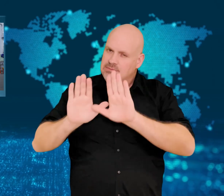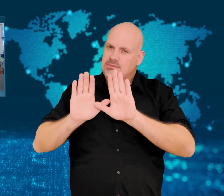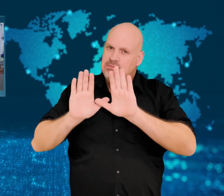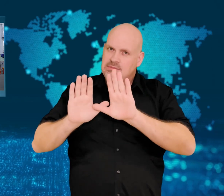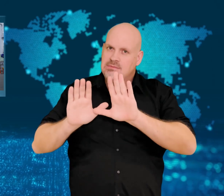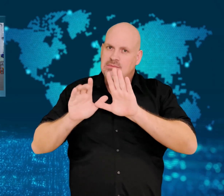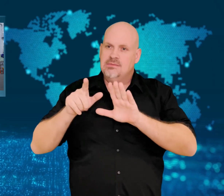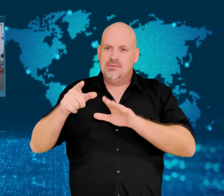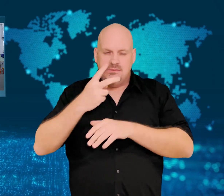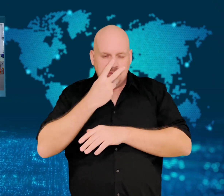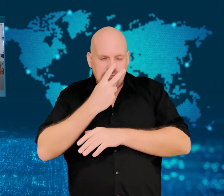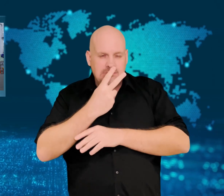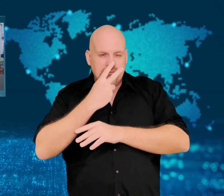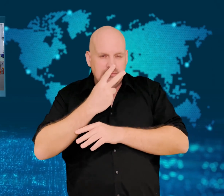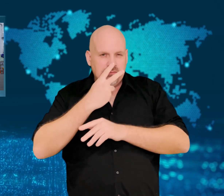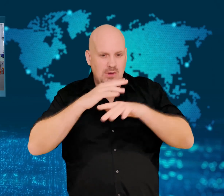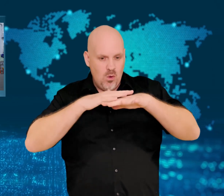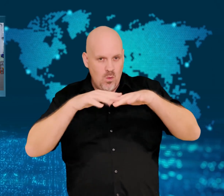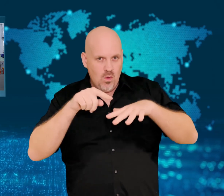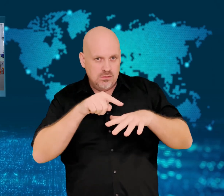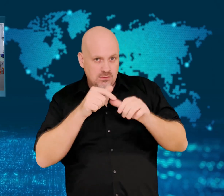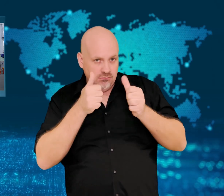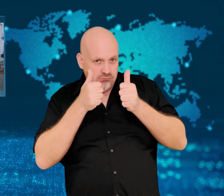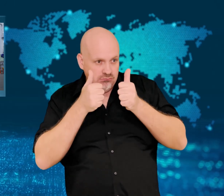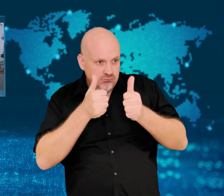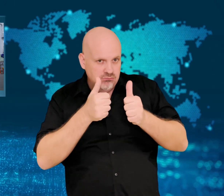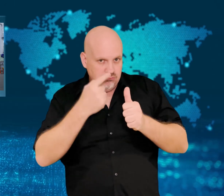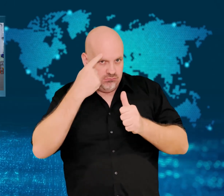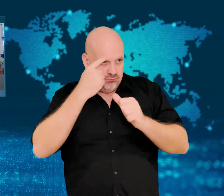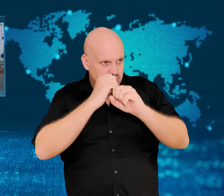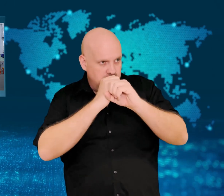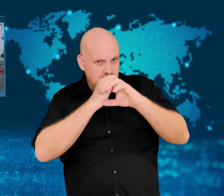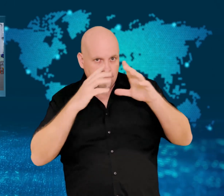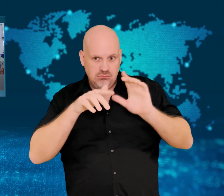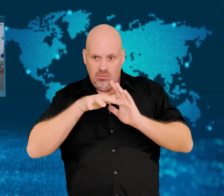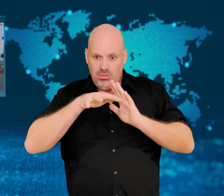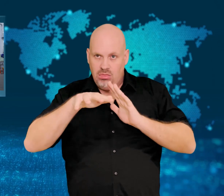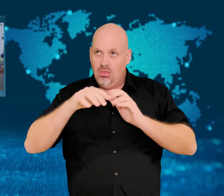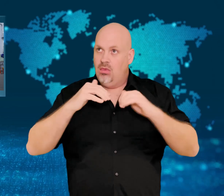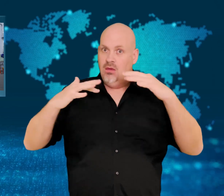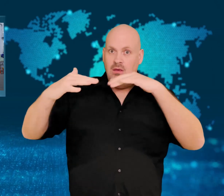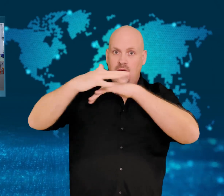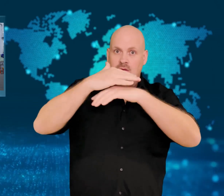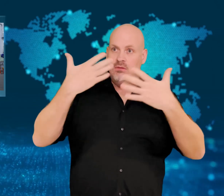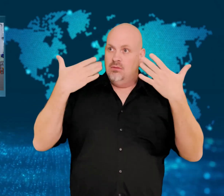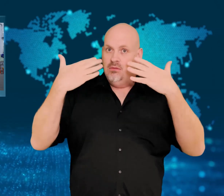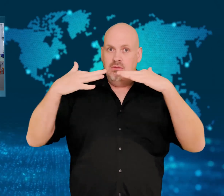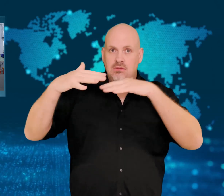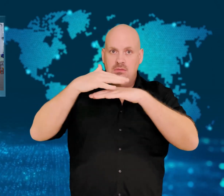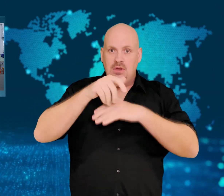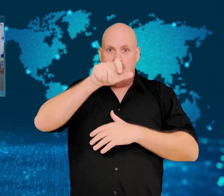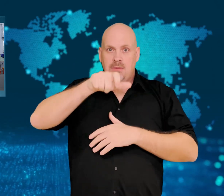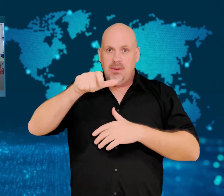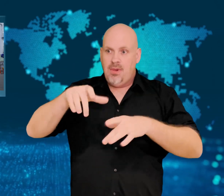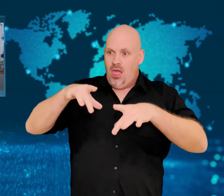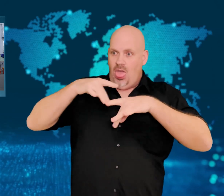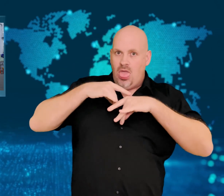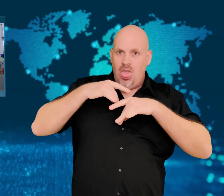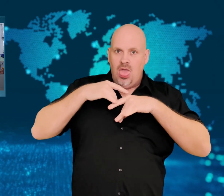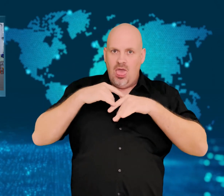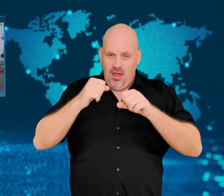Nearby countries - South Korea and China - have also voiced concern about the plan.